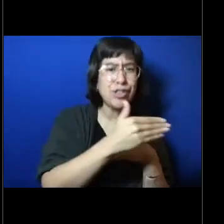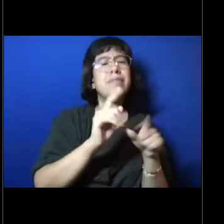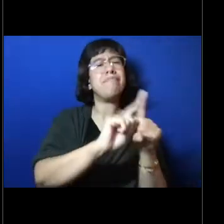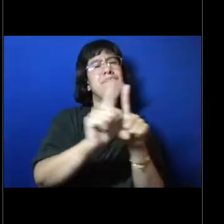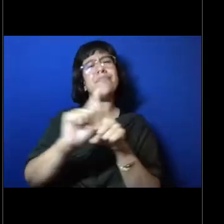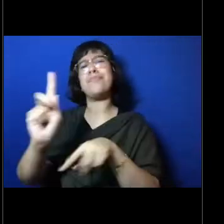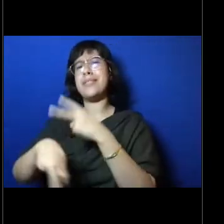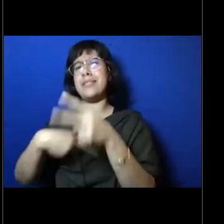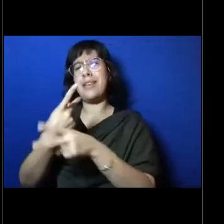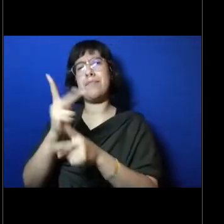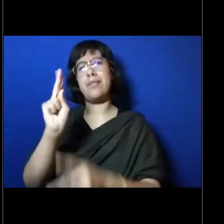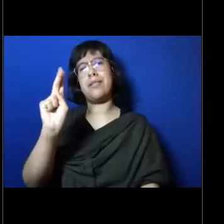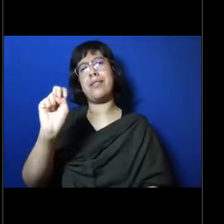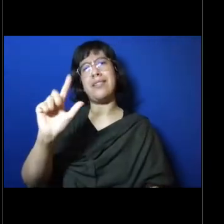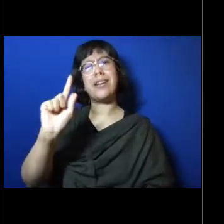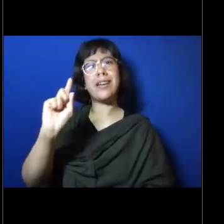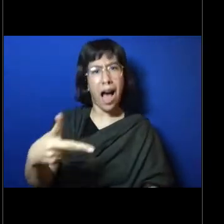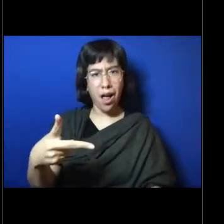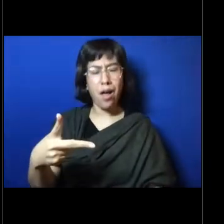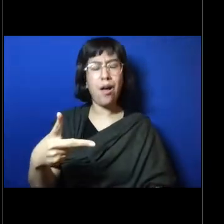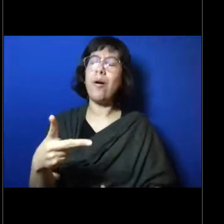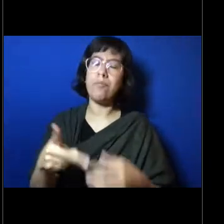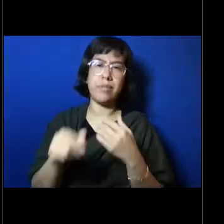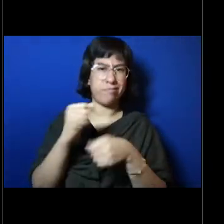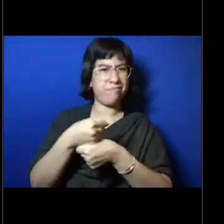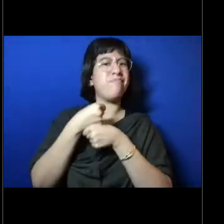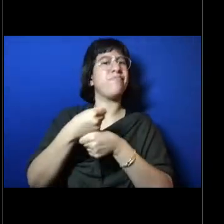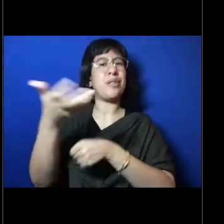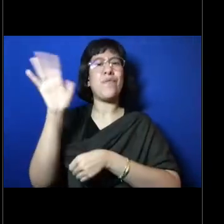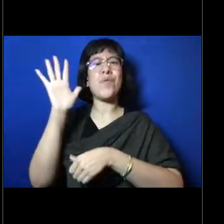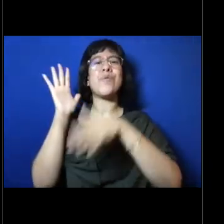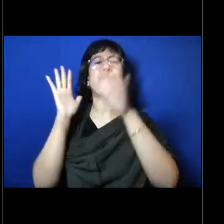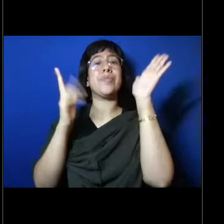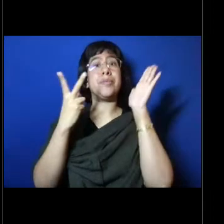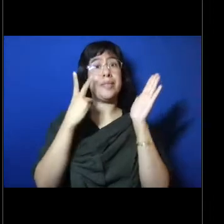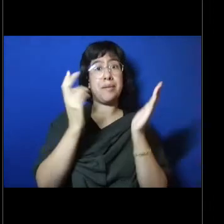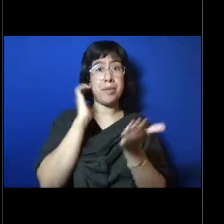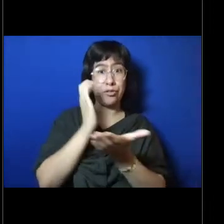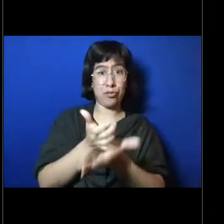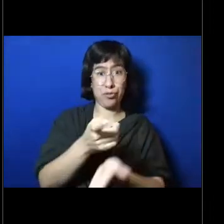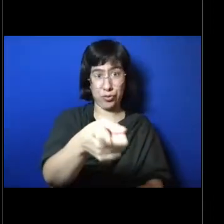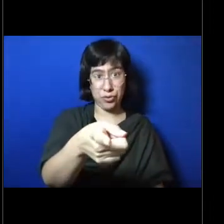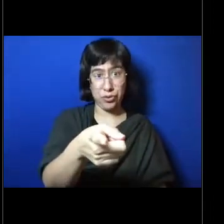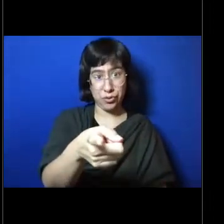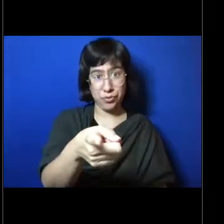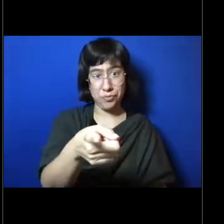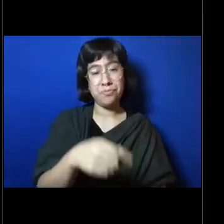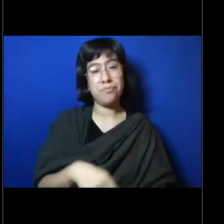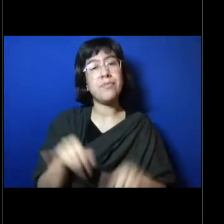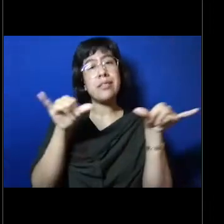that make up those forest. In these two pictures, you see the most common Southern California kelp